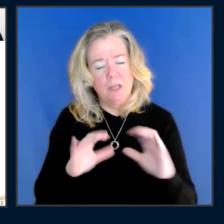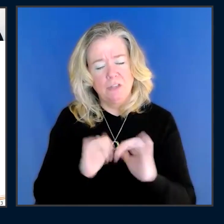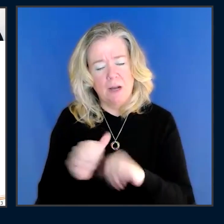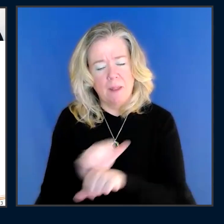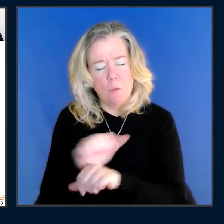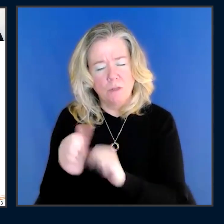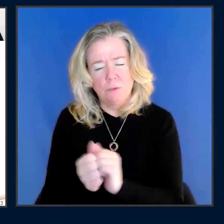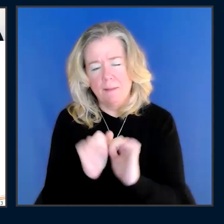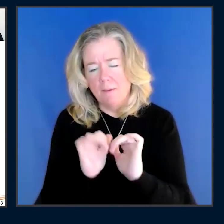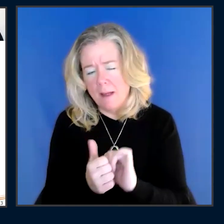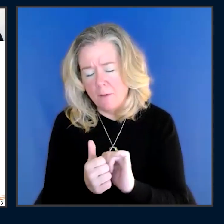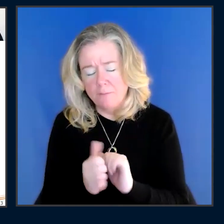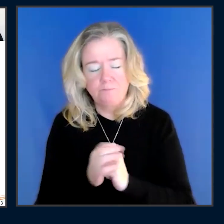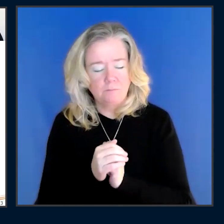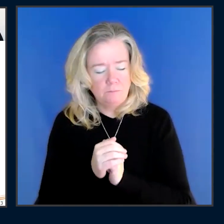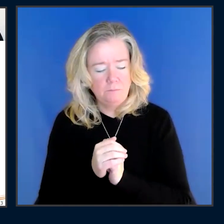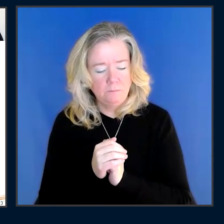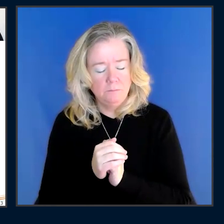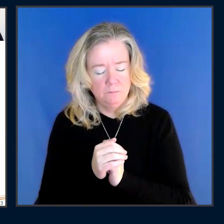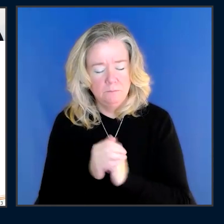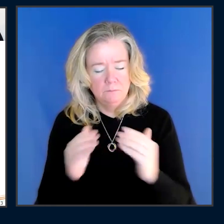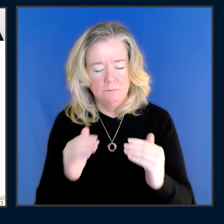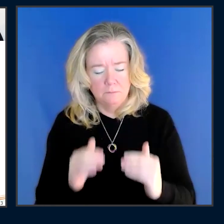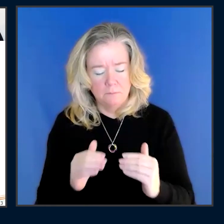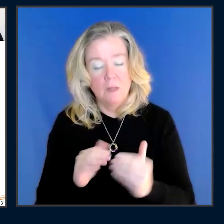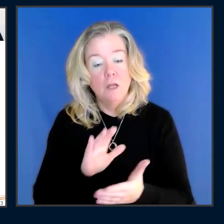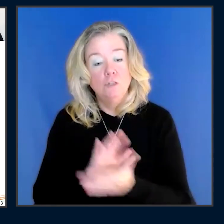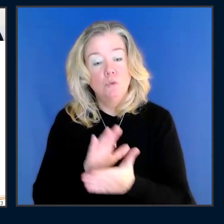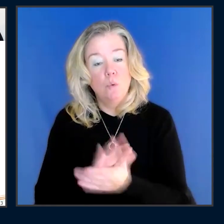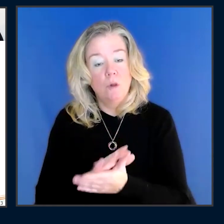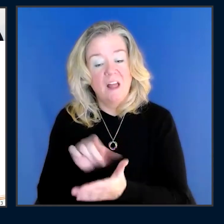and communication needs? How does the school